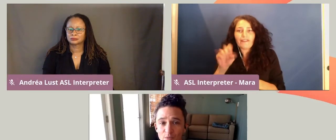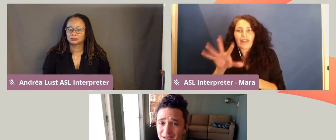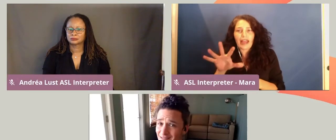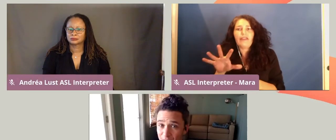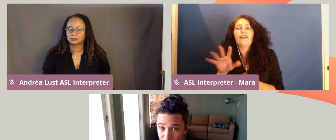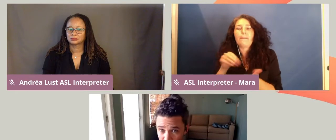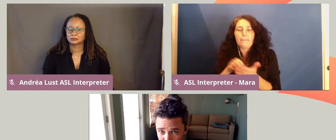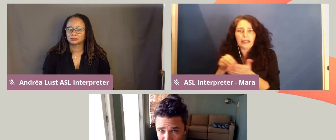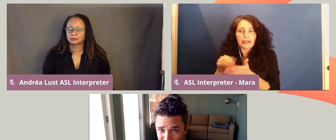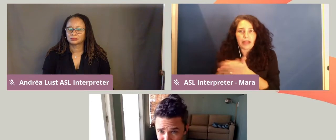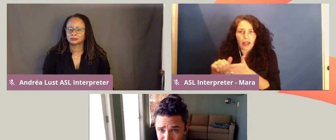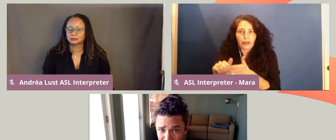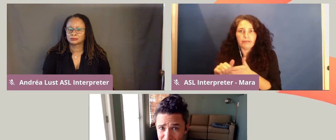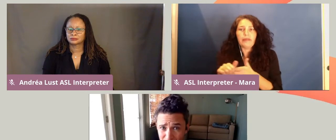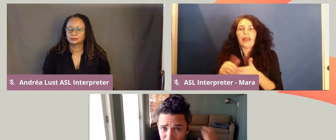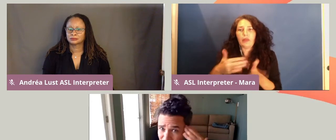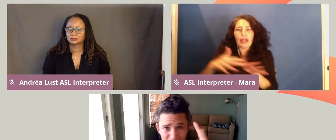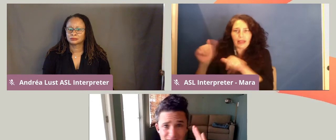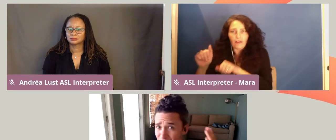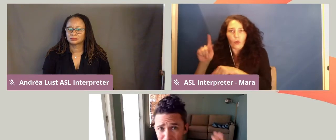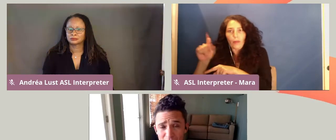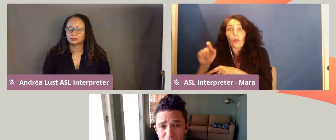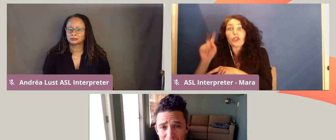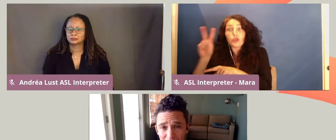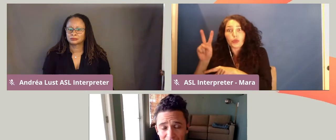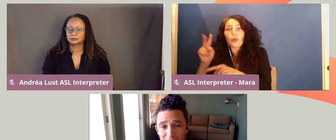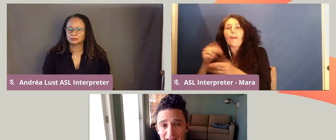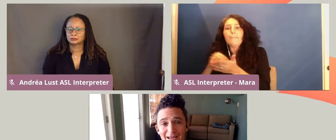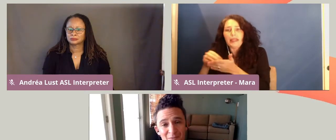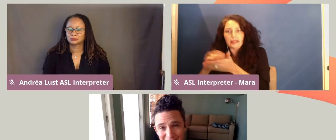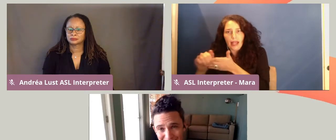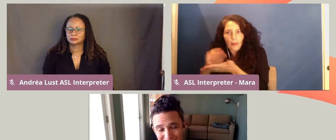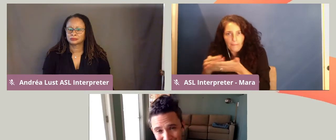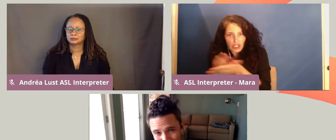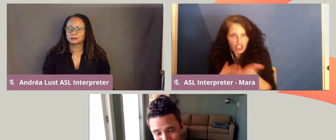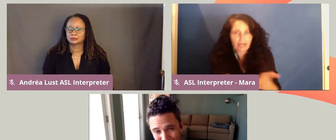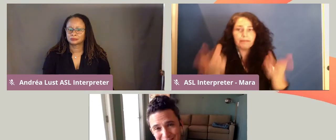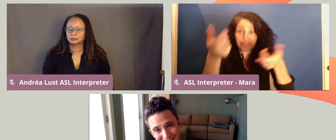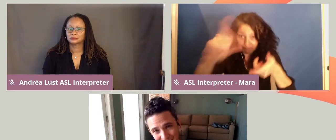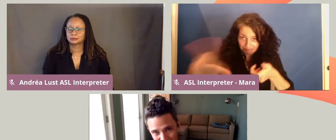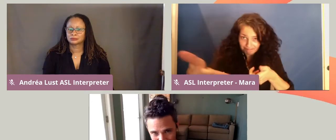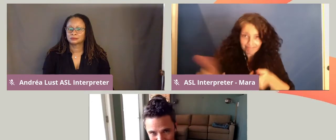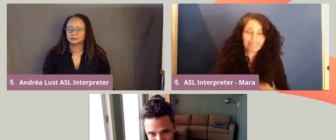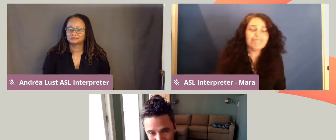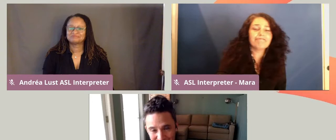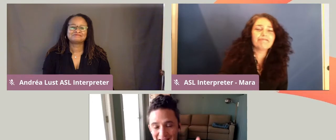We ended up with a $1.2 million budget, so much money, and we ended up selling it for $600,000.